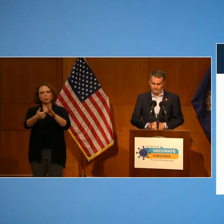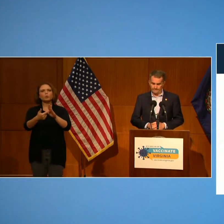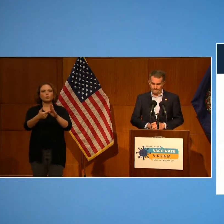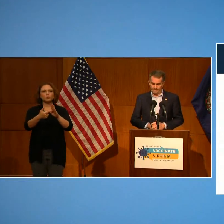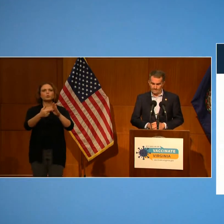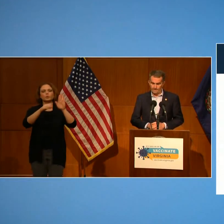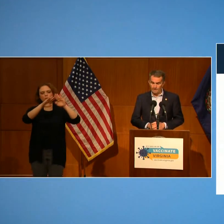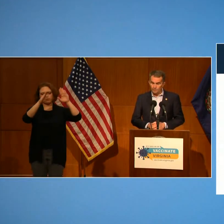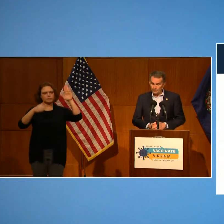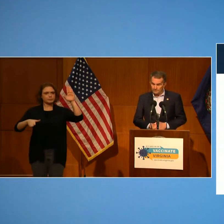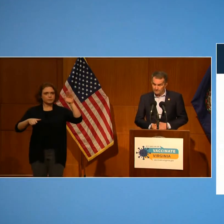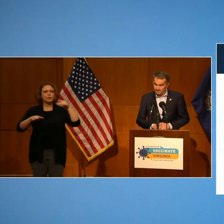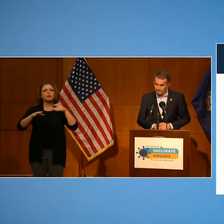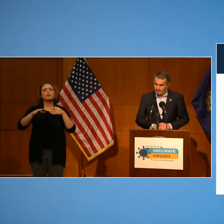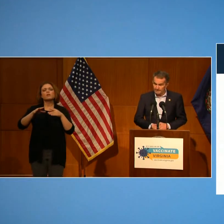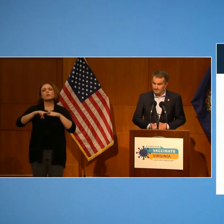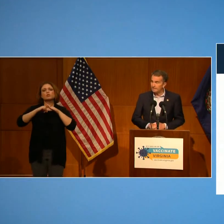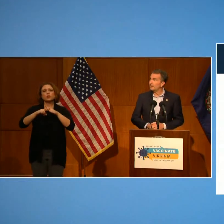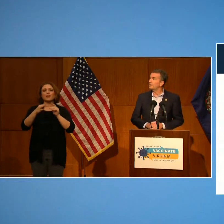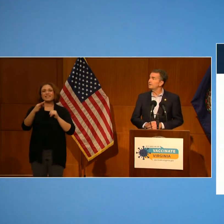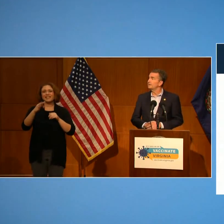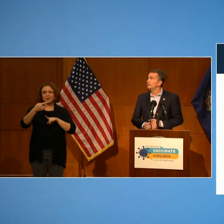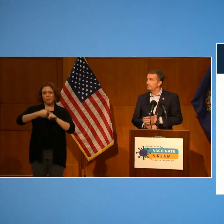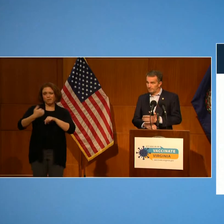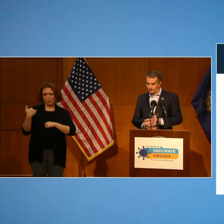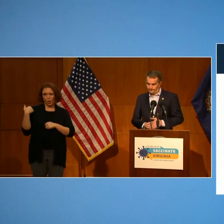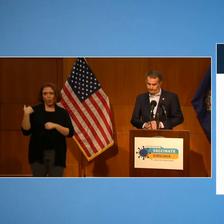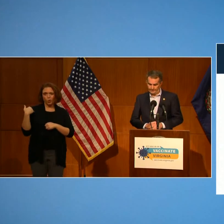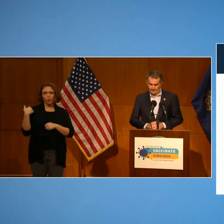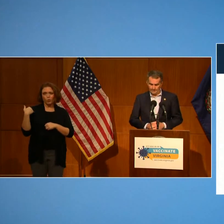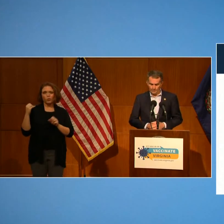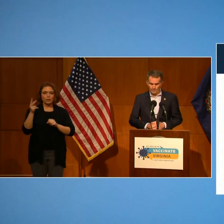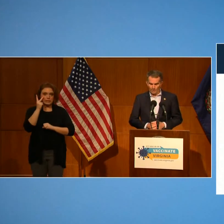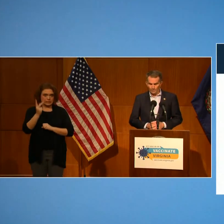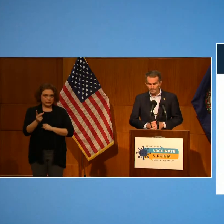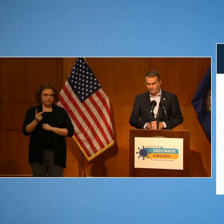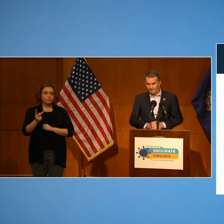LINE SINCE COVID BEGAN 19